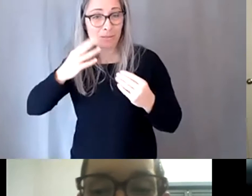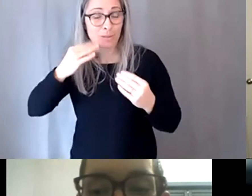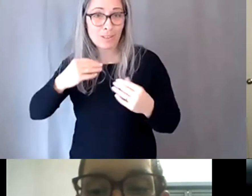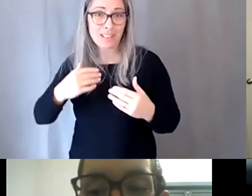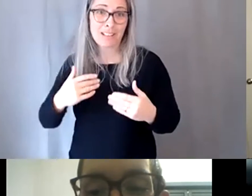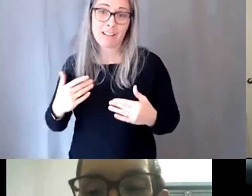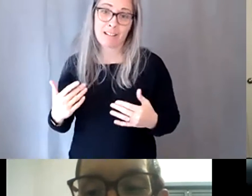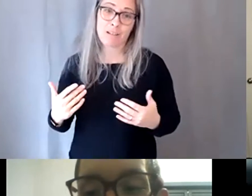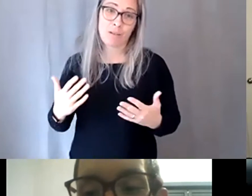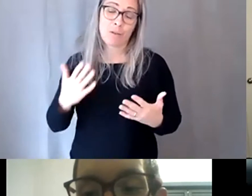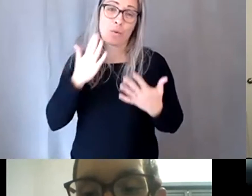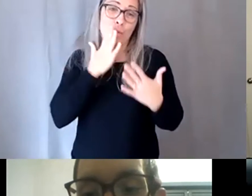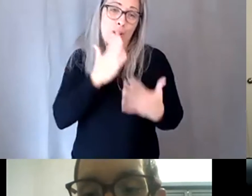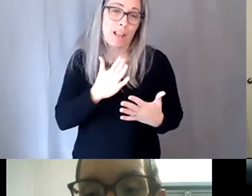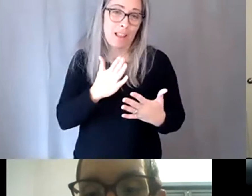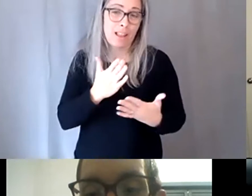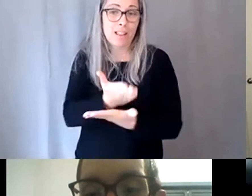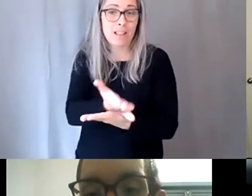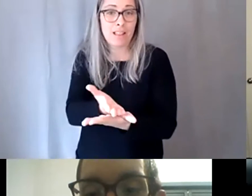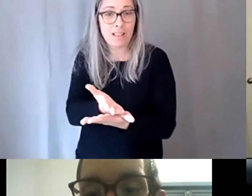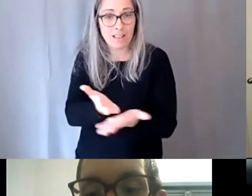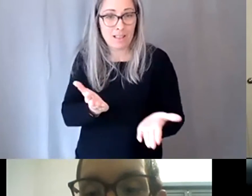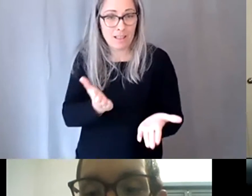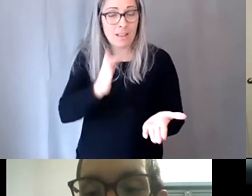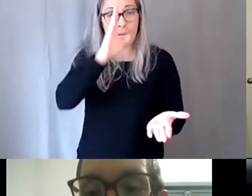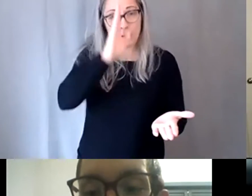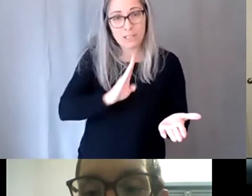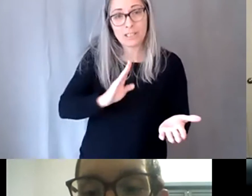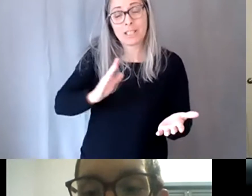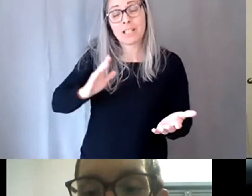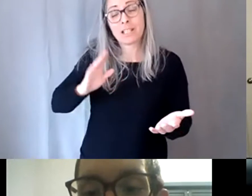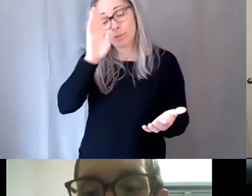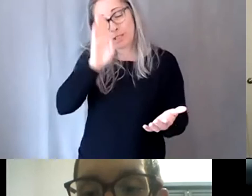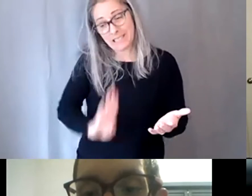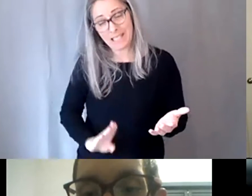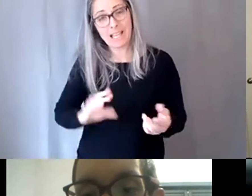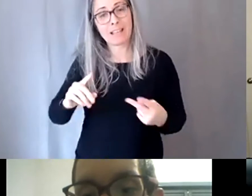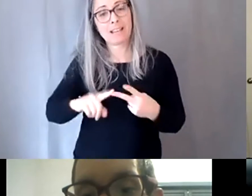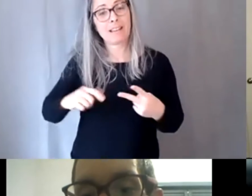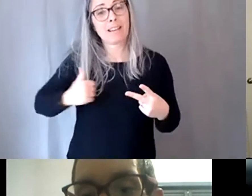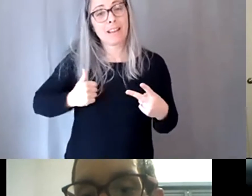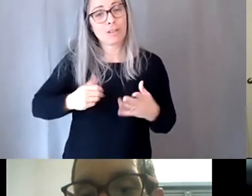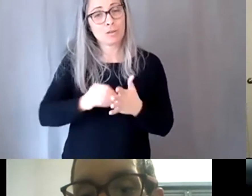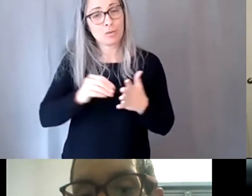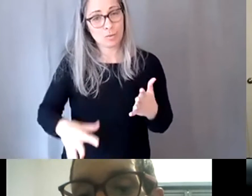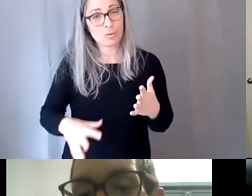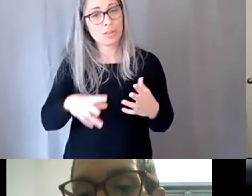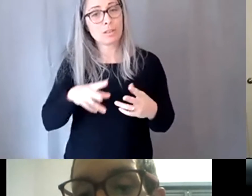give priority to the Brazilian and Canadian students but we can hopefully open it up beyond